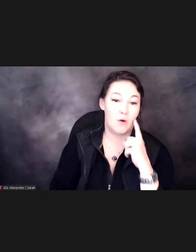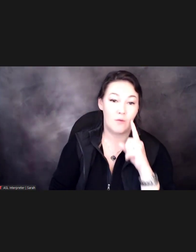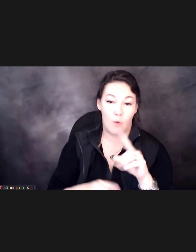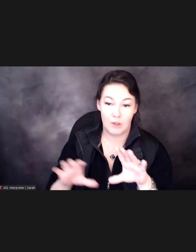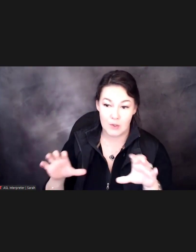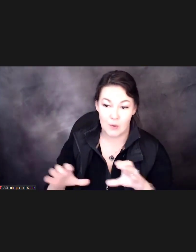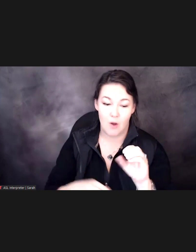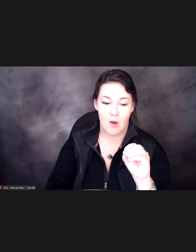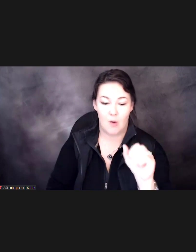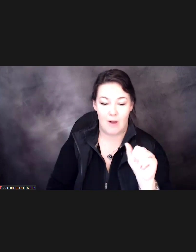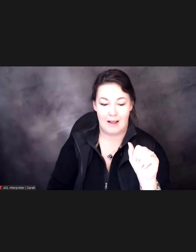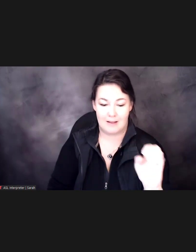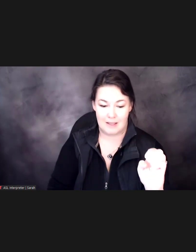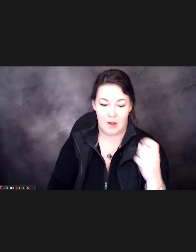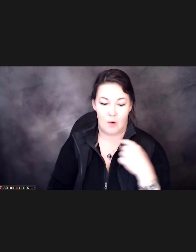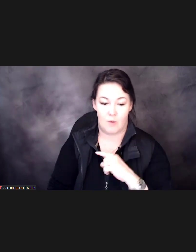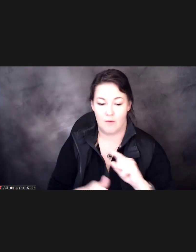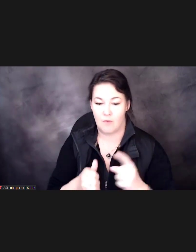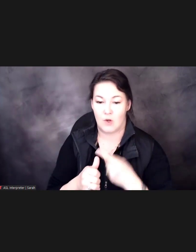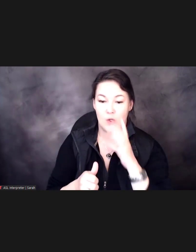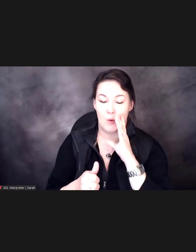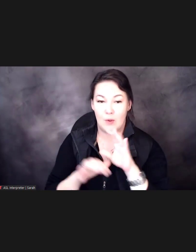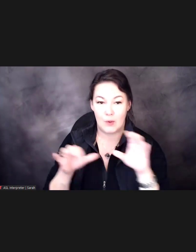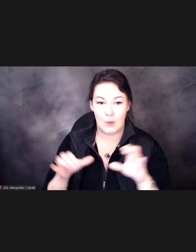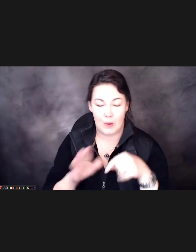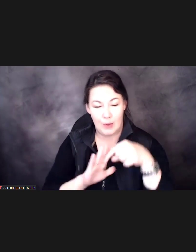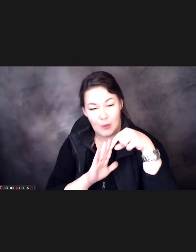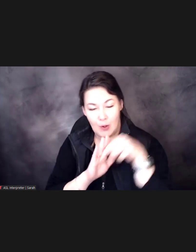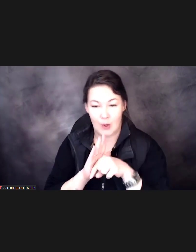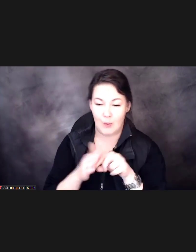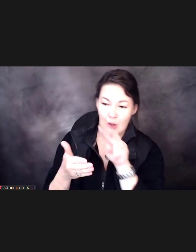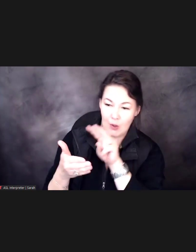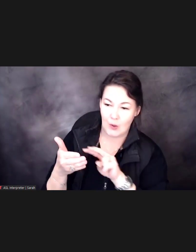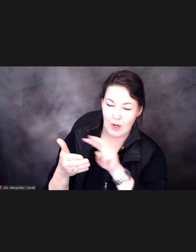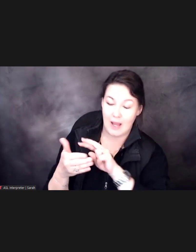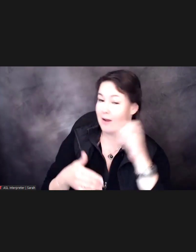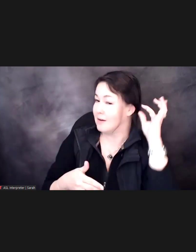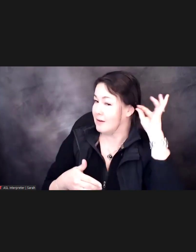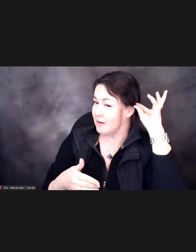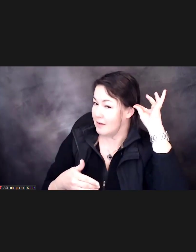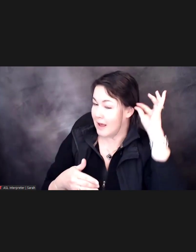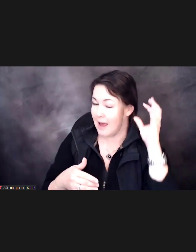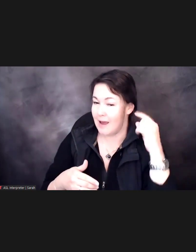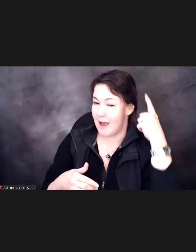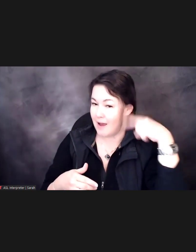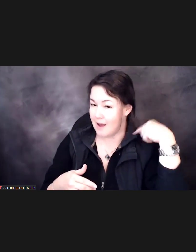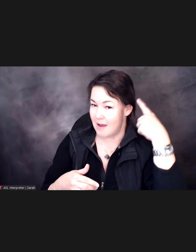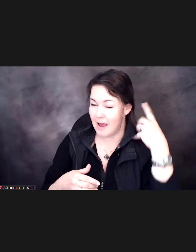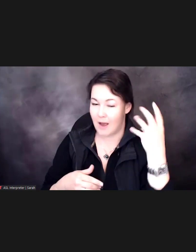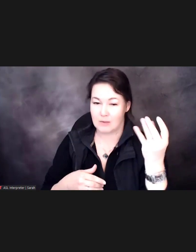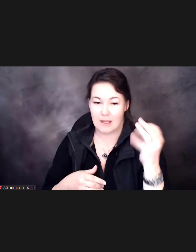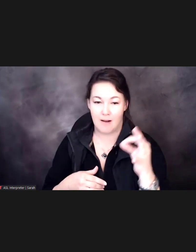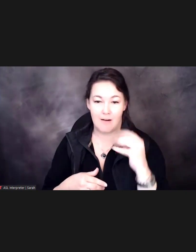So, to conduct an OAE screening, we're, first, going to take a thorough look at the outer part of the ear to make sure that there's